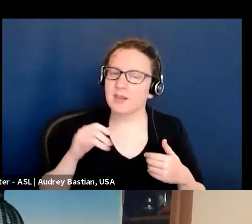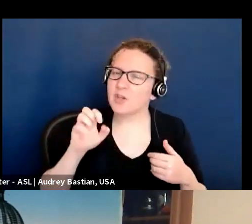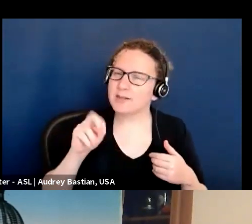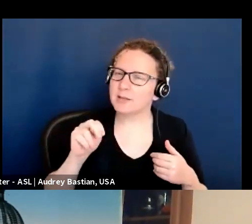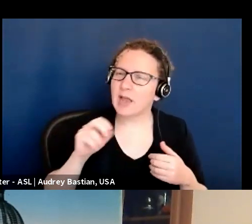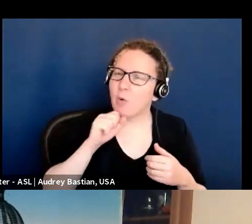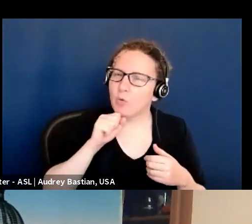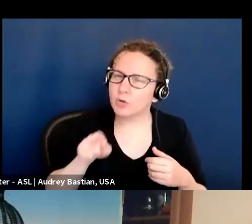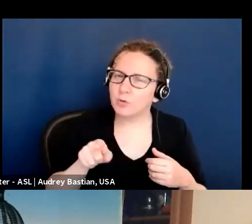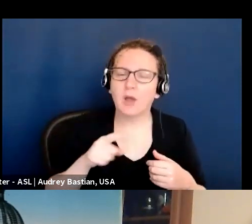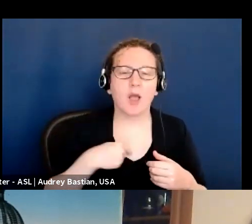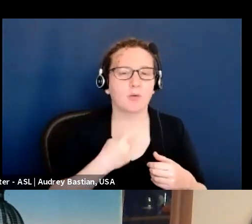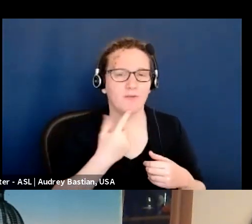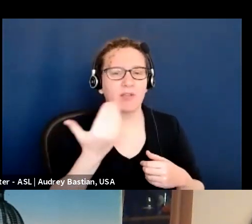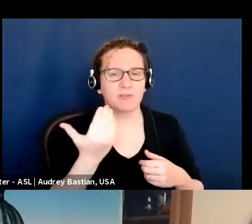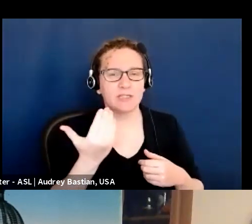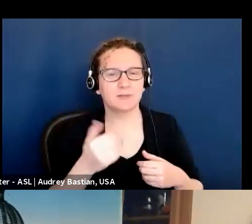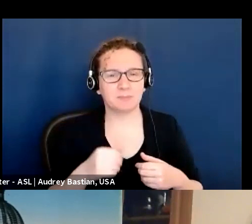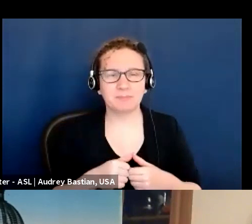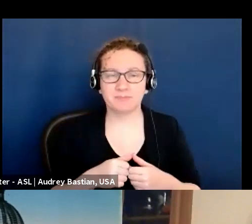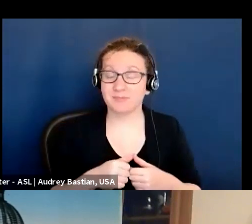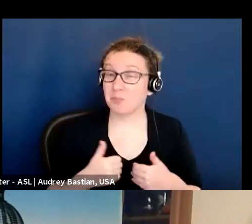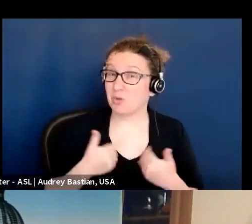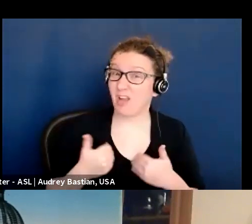I was 15. >> JUSTIN HARFORD: You were 15, so yeah, pretty young. >> ANA SIKHASHVILI: